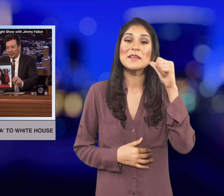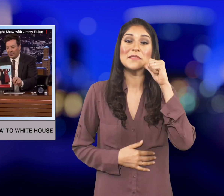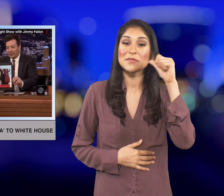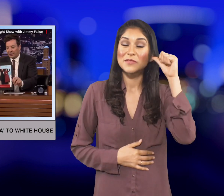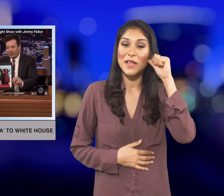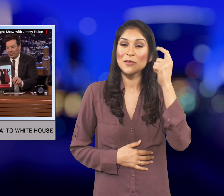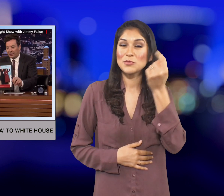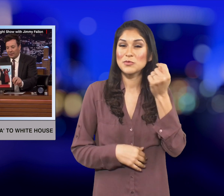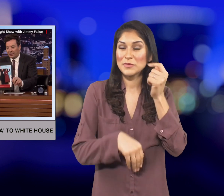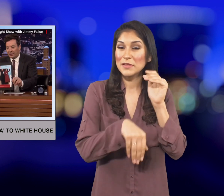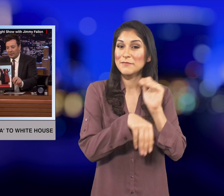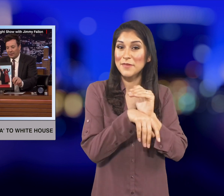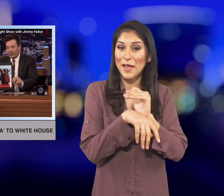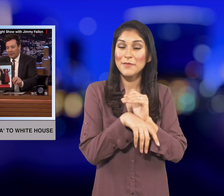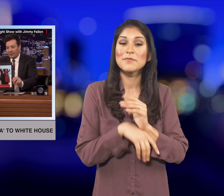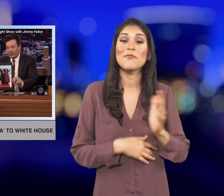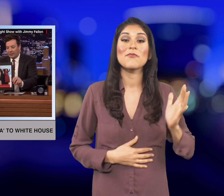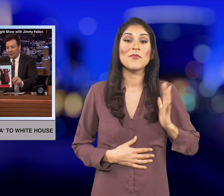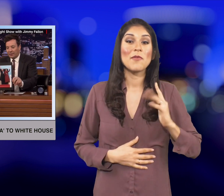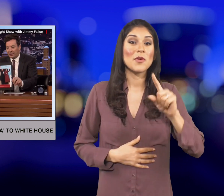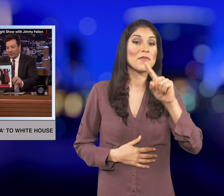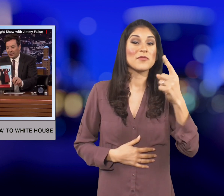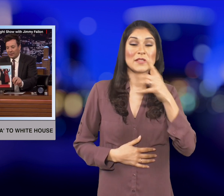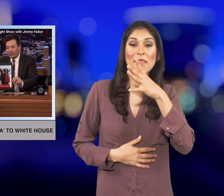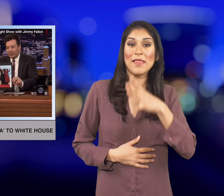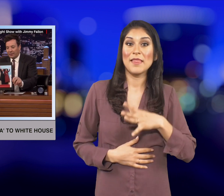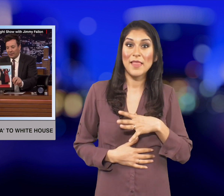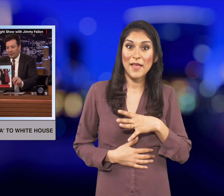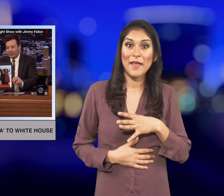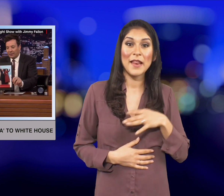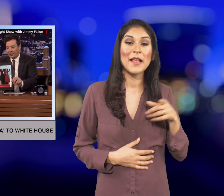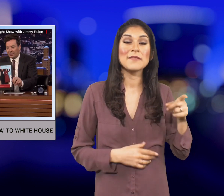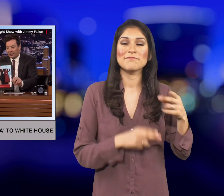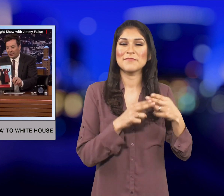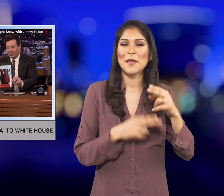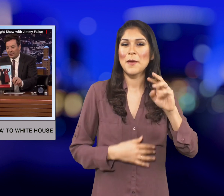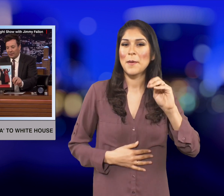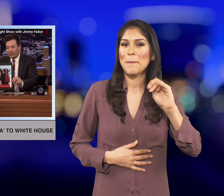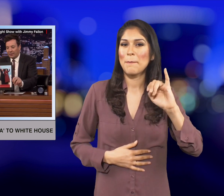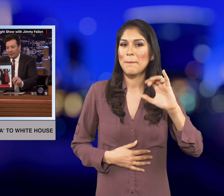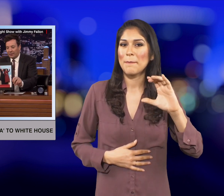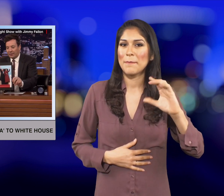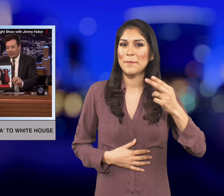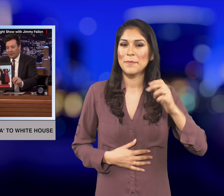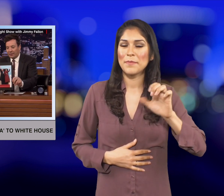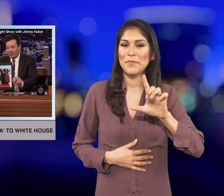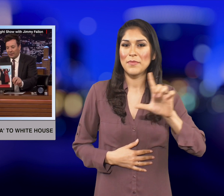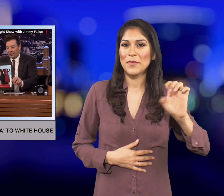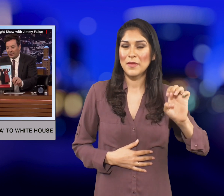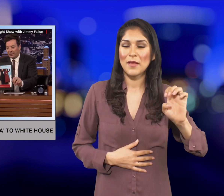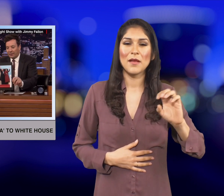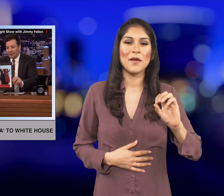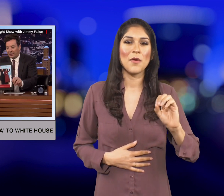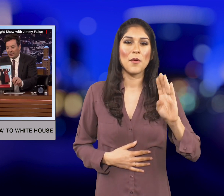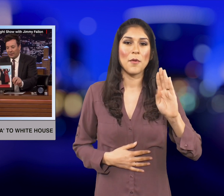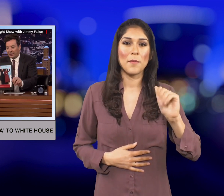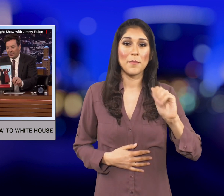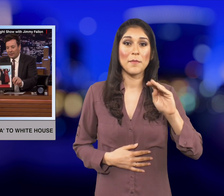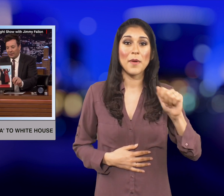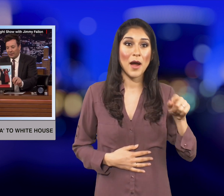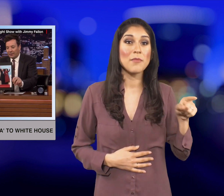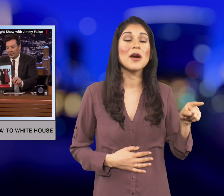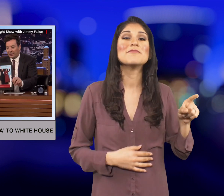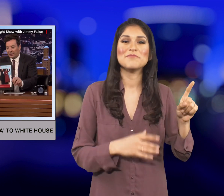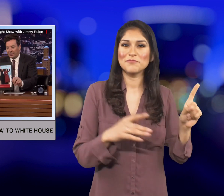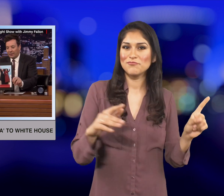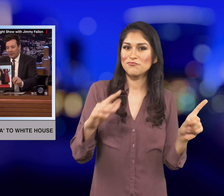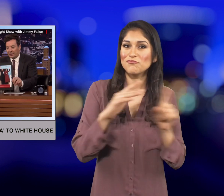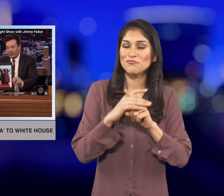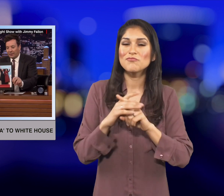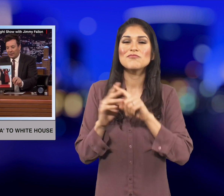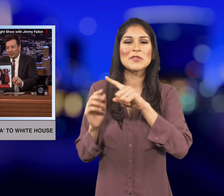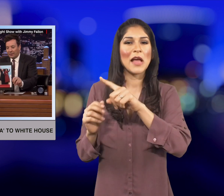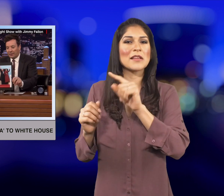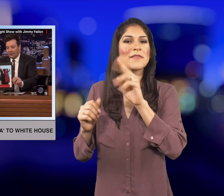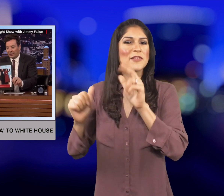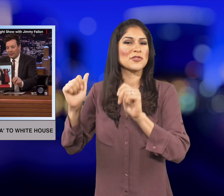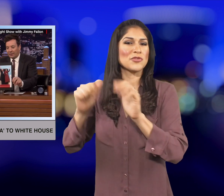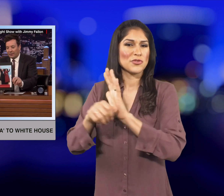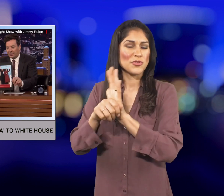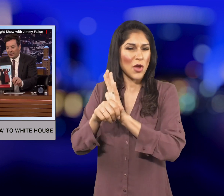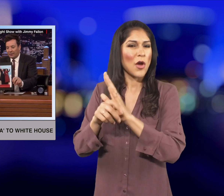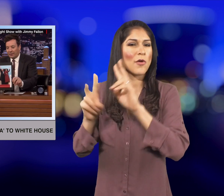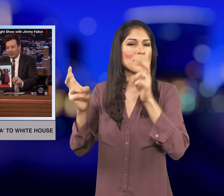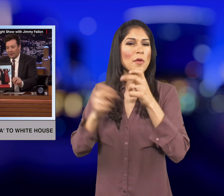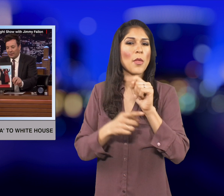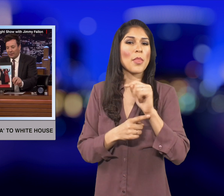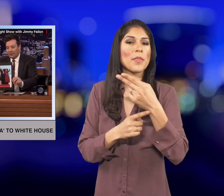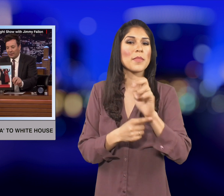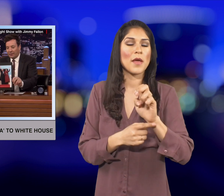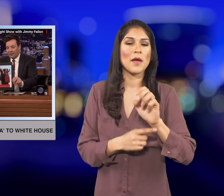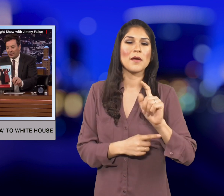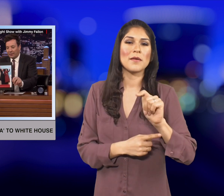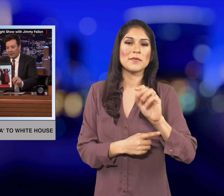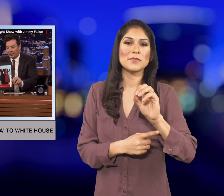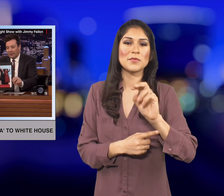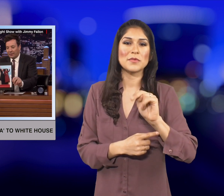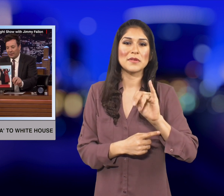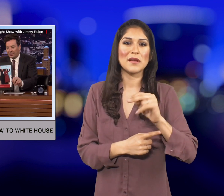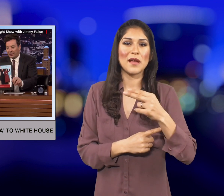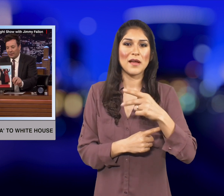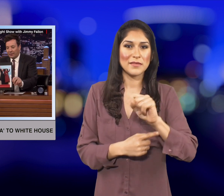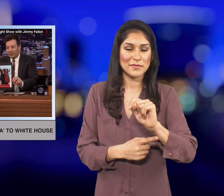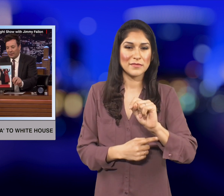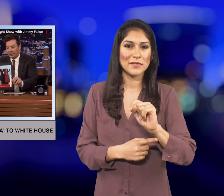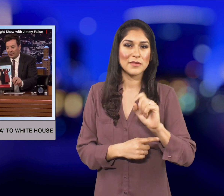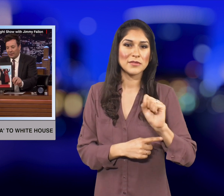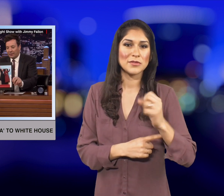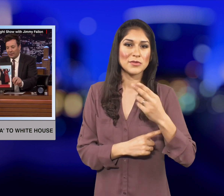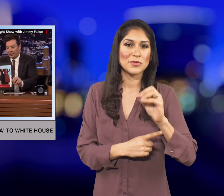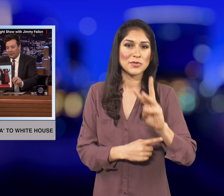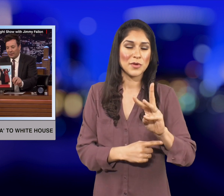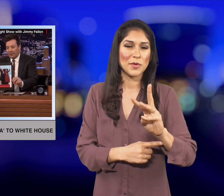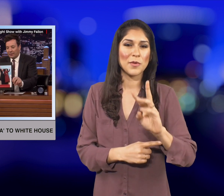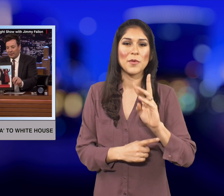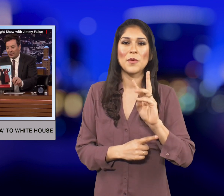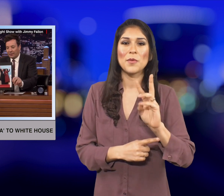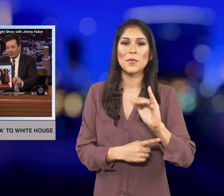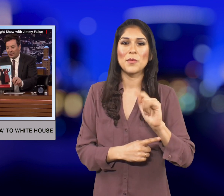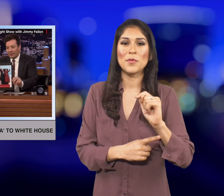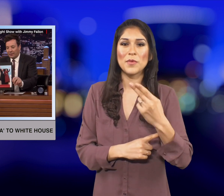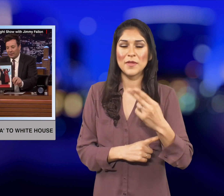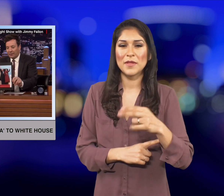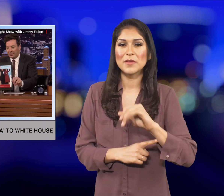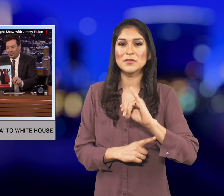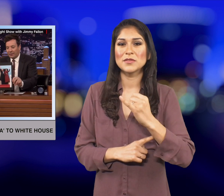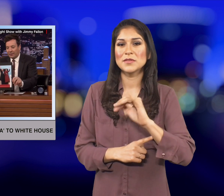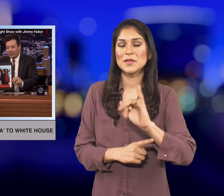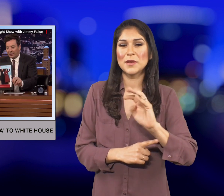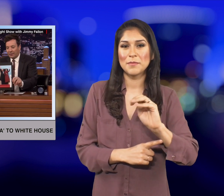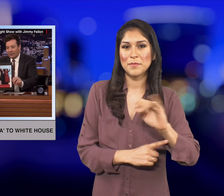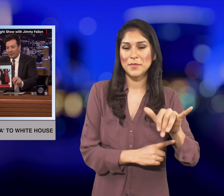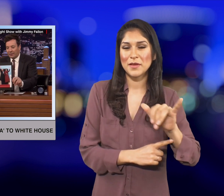On Tuesday night former First Lady Michelle Obama appeared on the Tonight Show with Jimmy